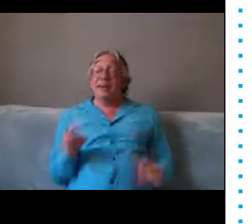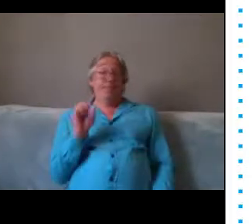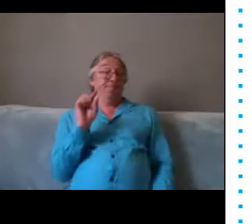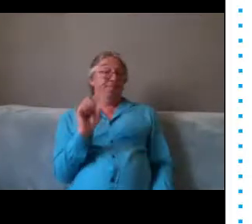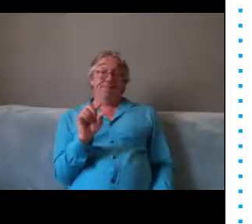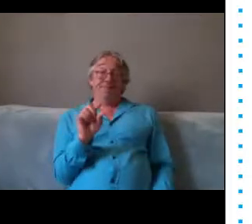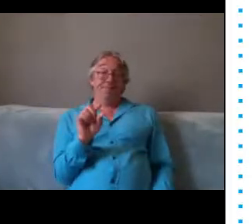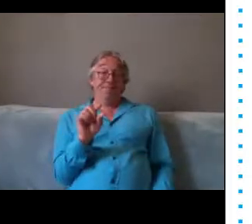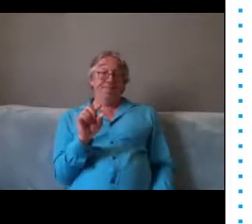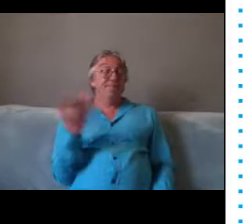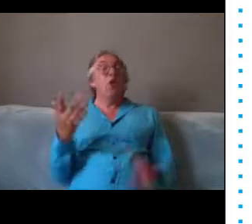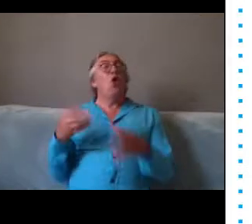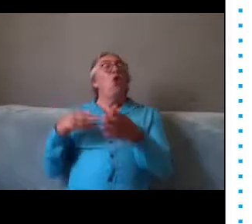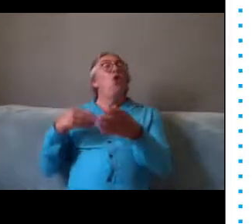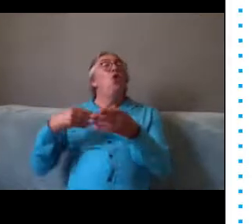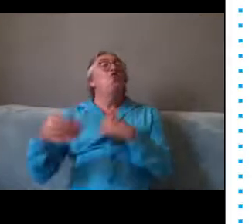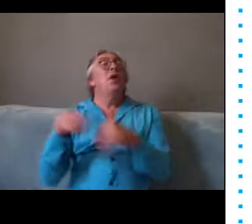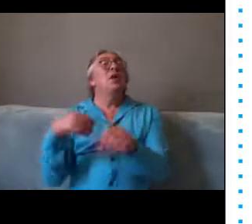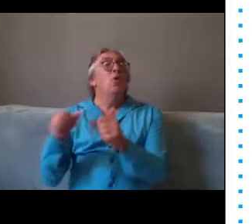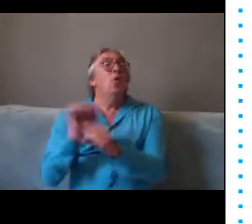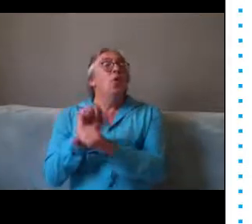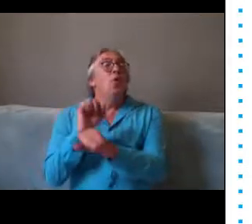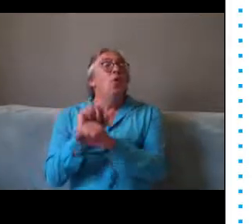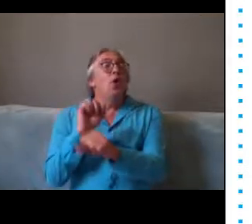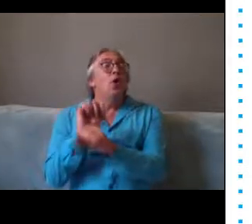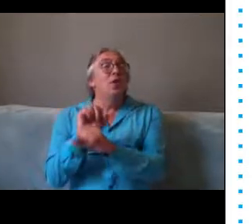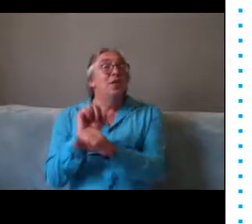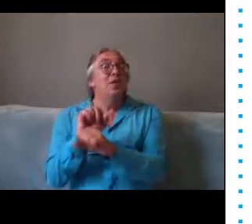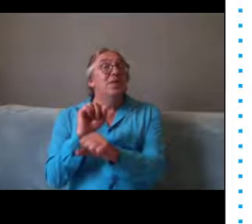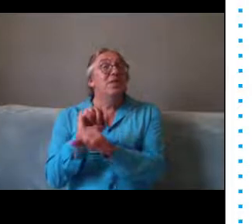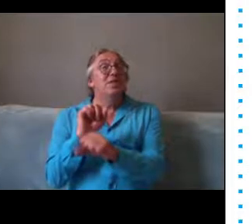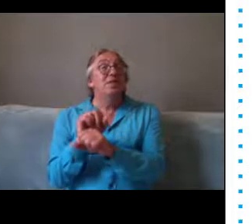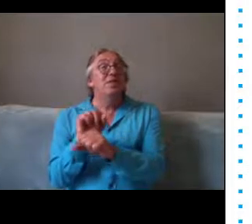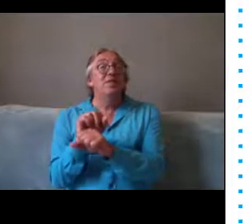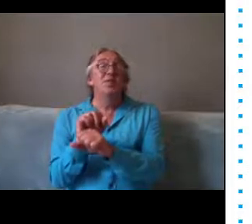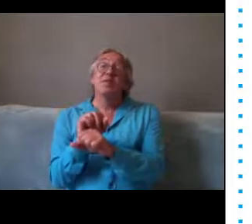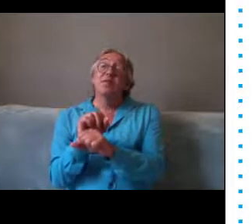that will explain it very well, so the student said the following: